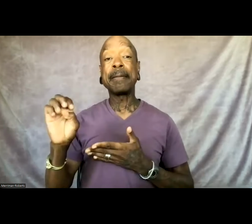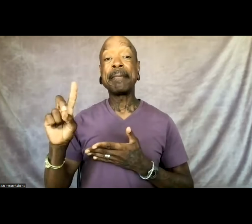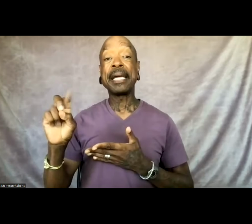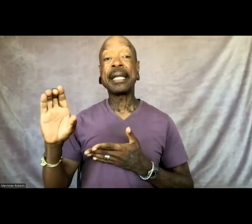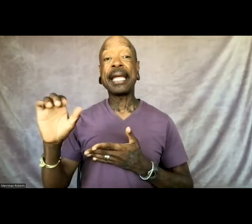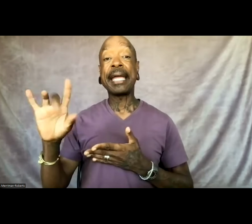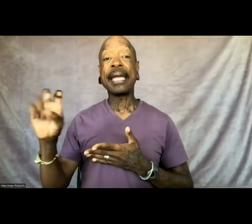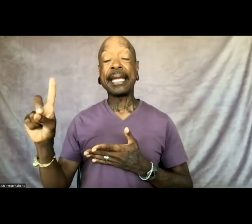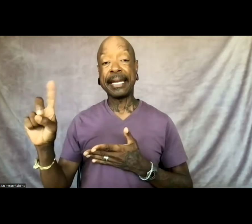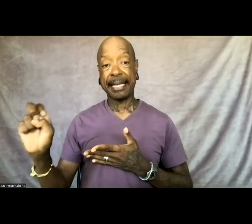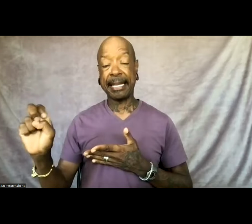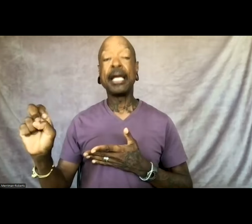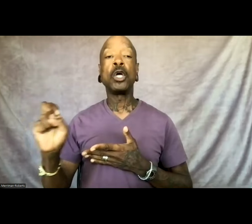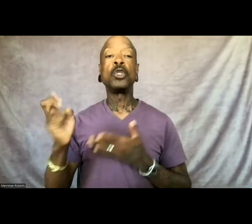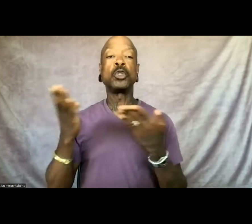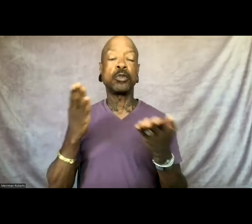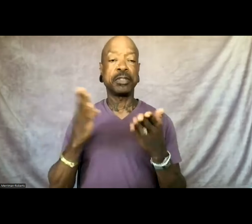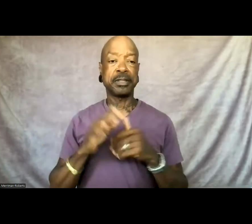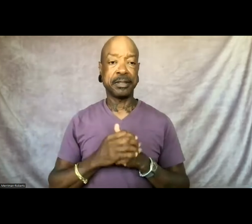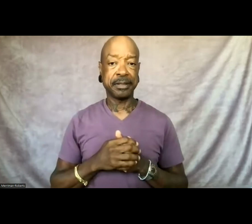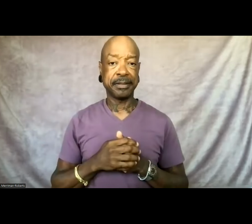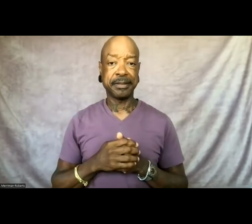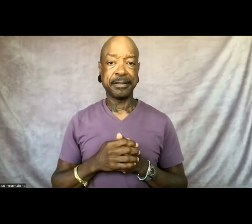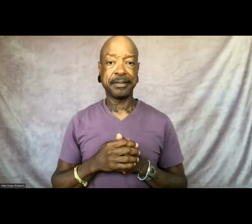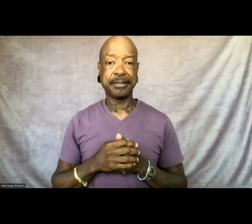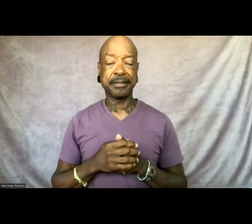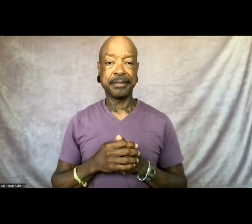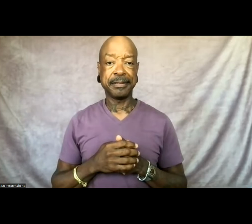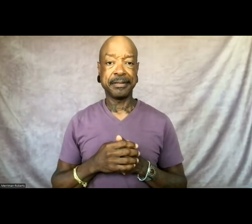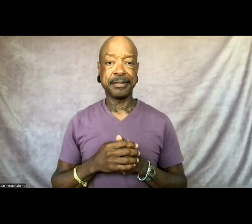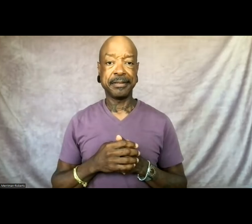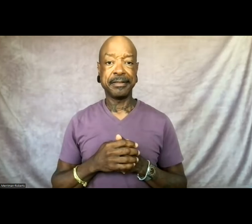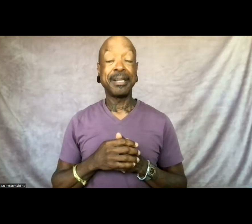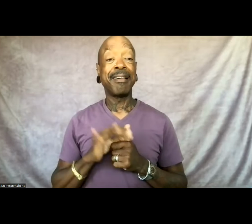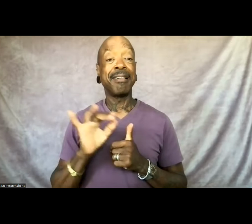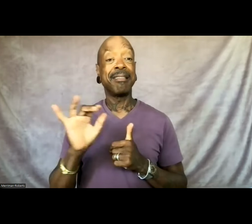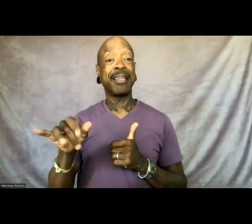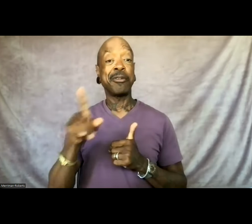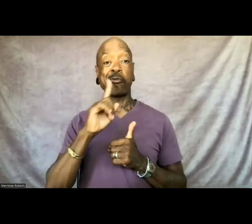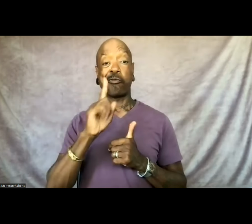those services. So a good example would be in-home care. And